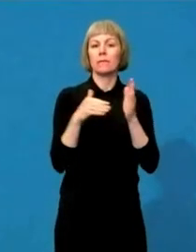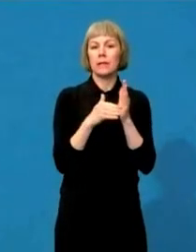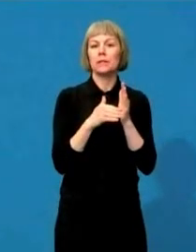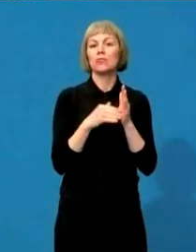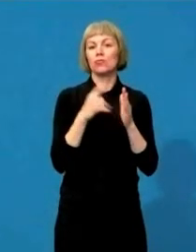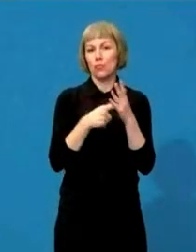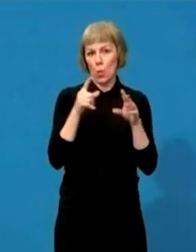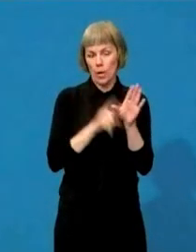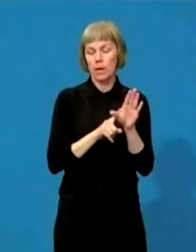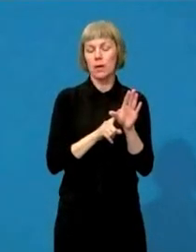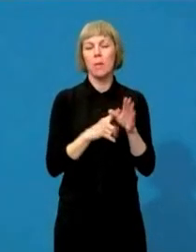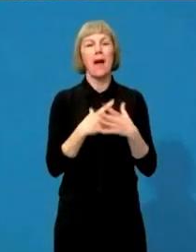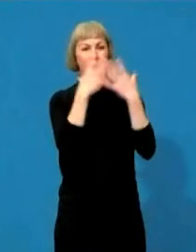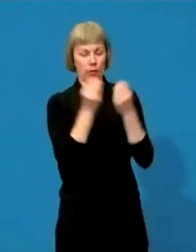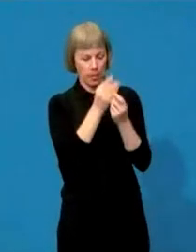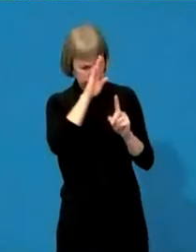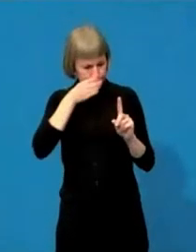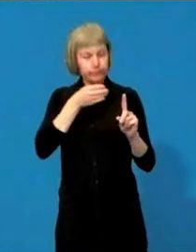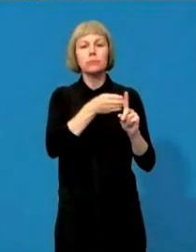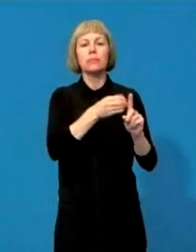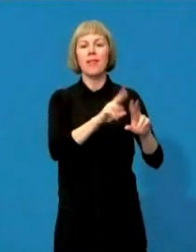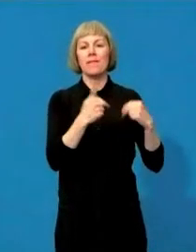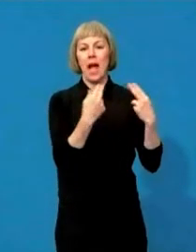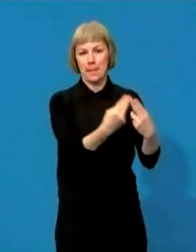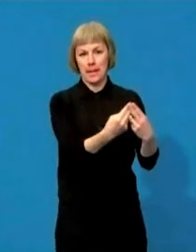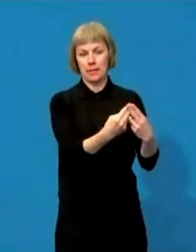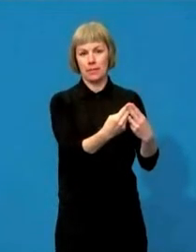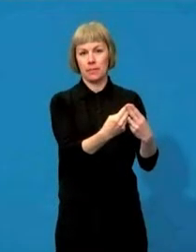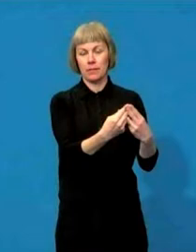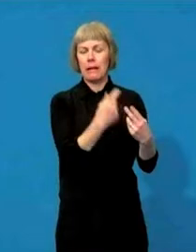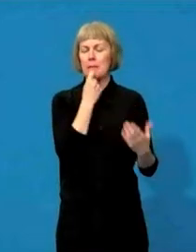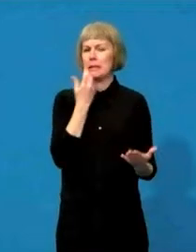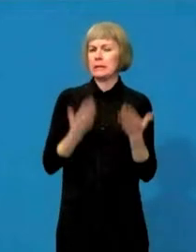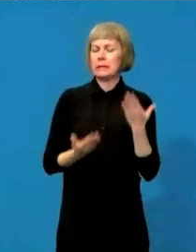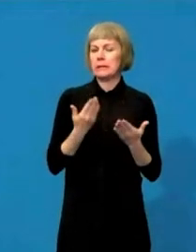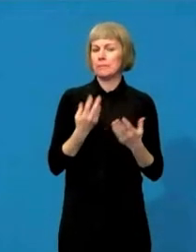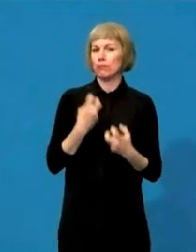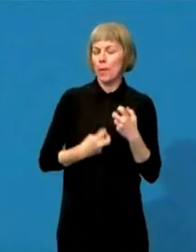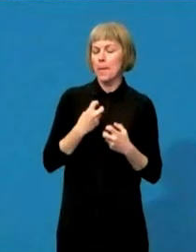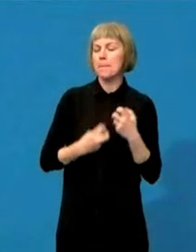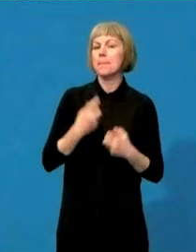And there's a bit of a conundrum because with the - the trauma and stuff that's been